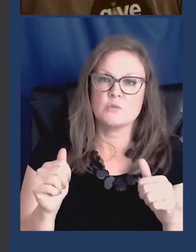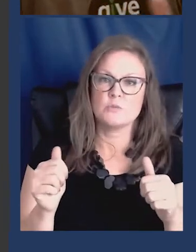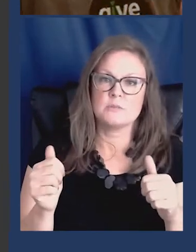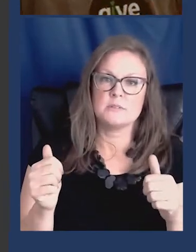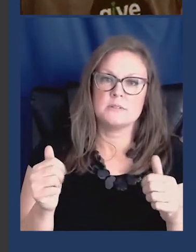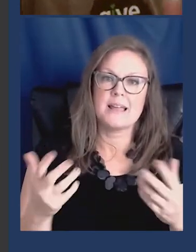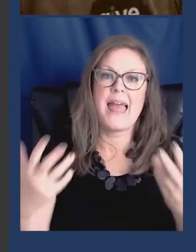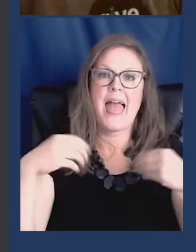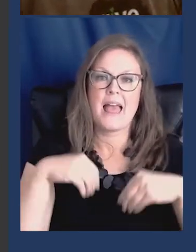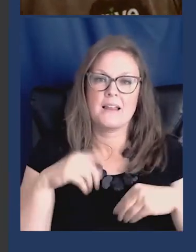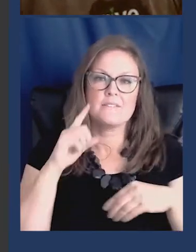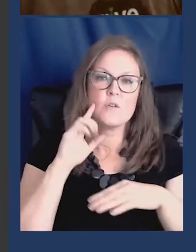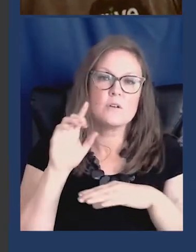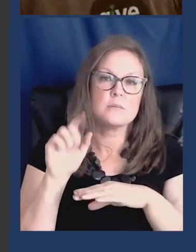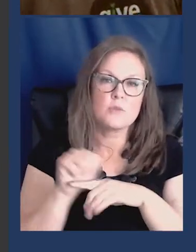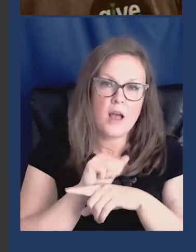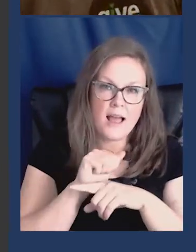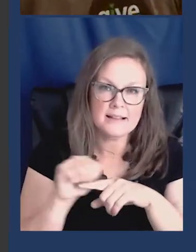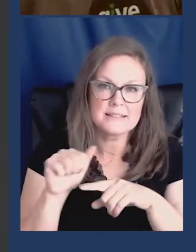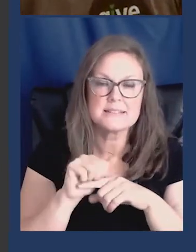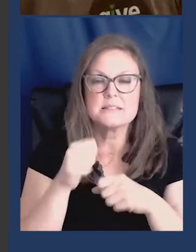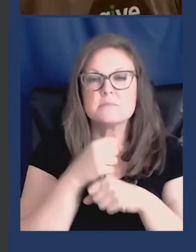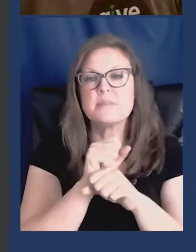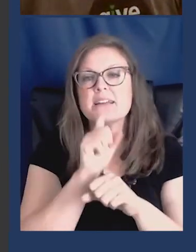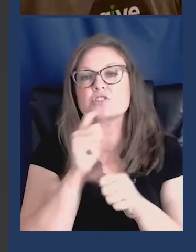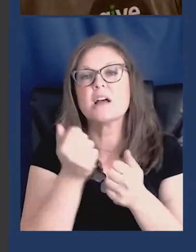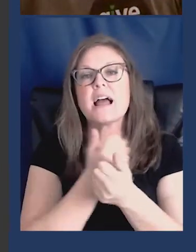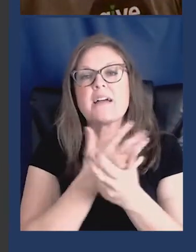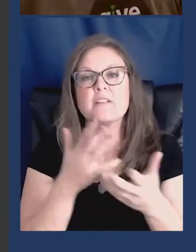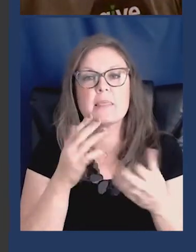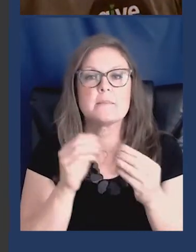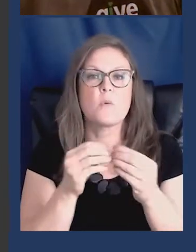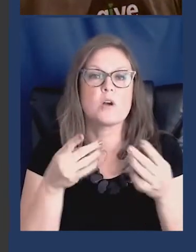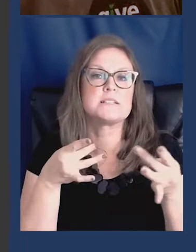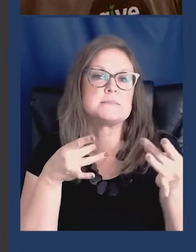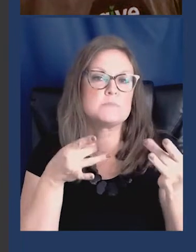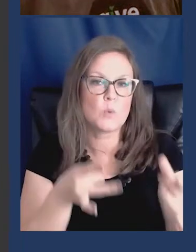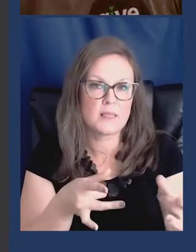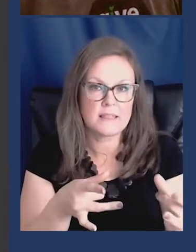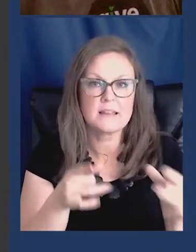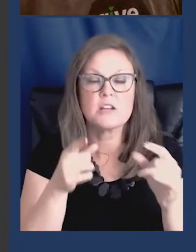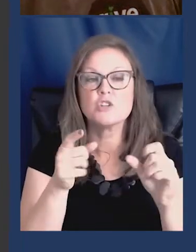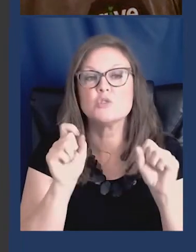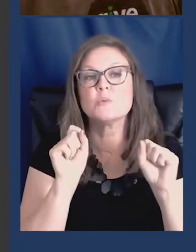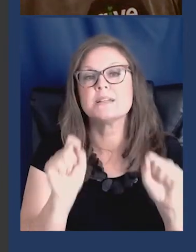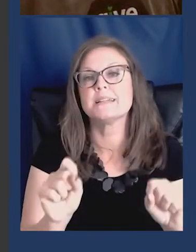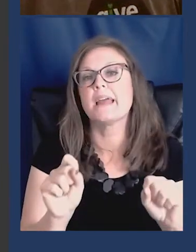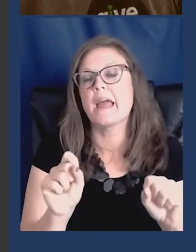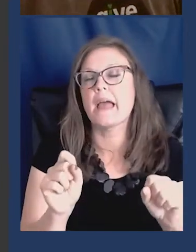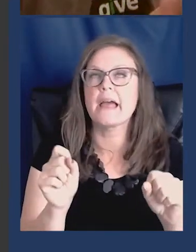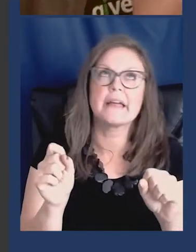and assuming things go smoothly, how you can, you know, take a basic game.